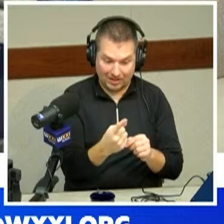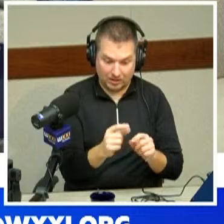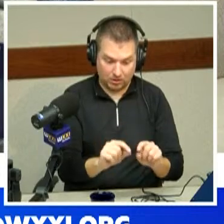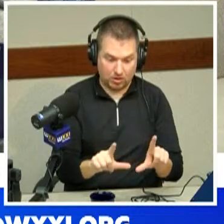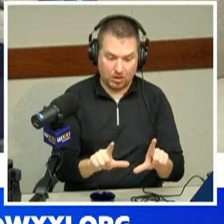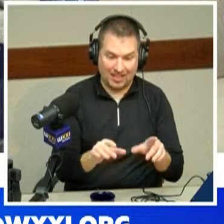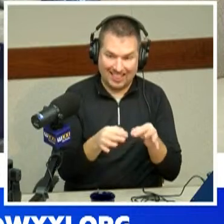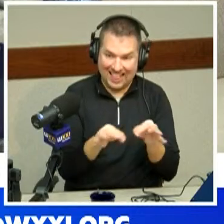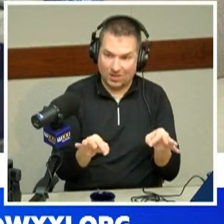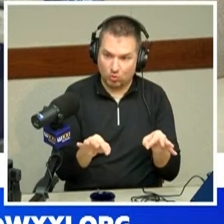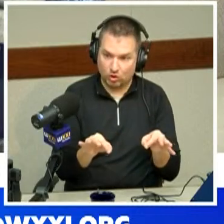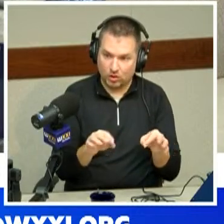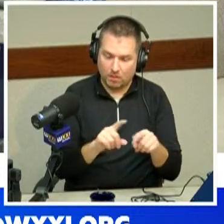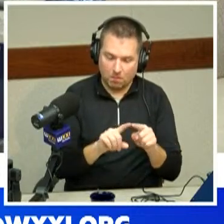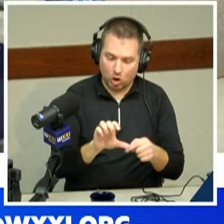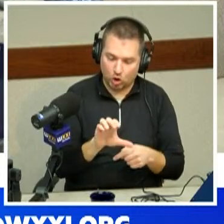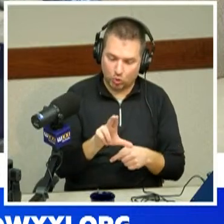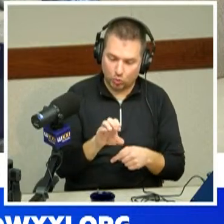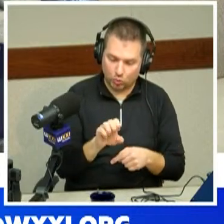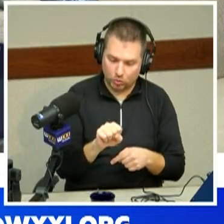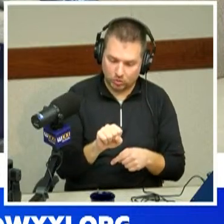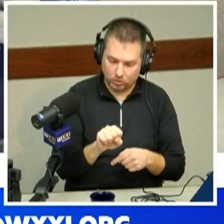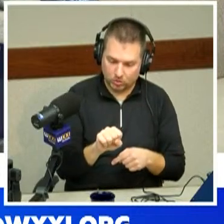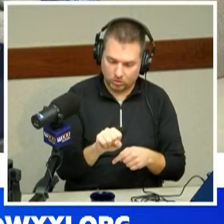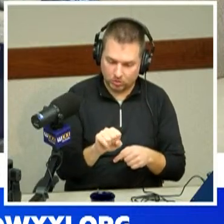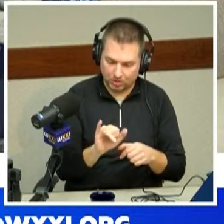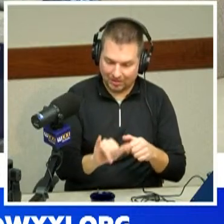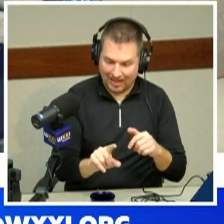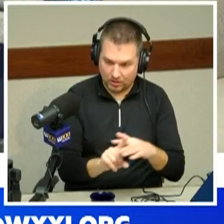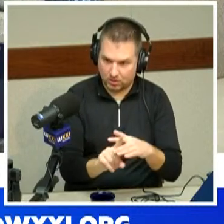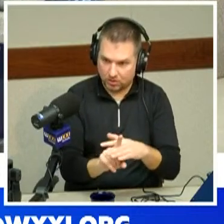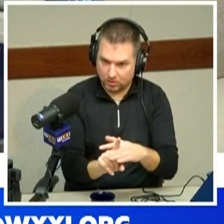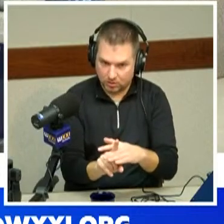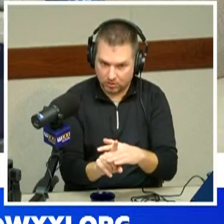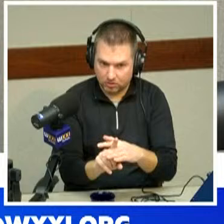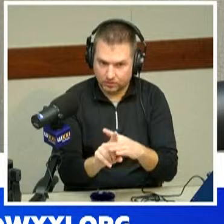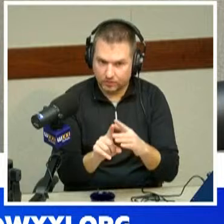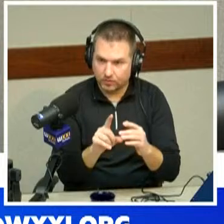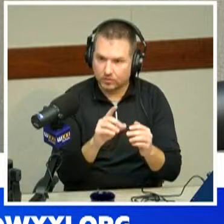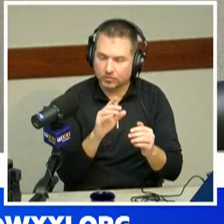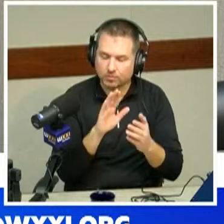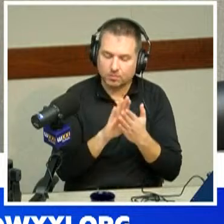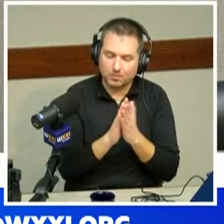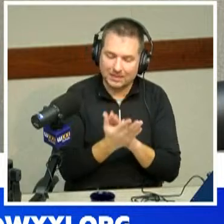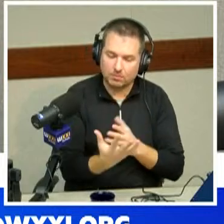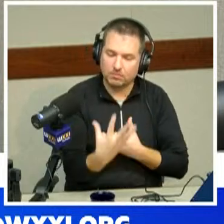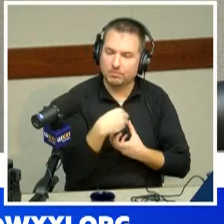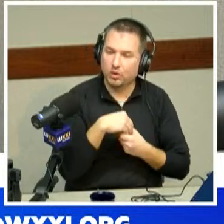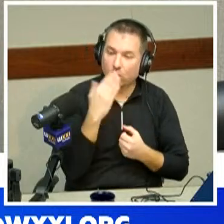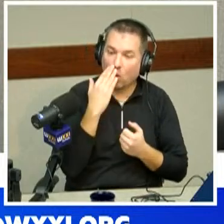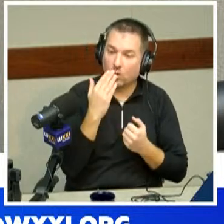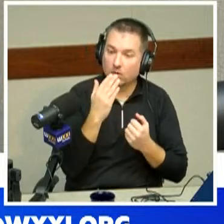the way the cues that you pick up as that your you know like a second nature to to to understand